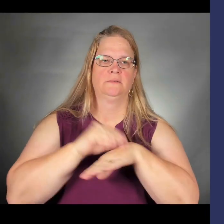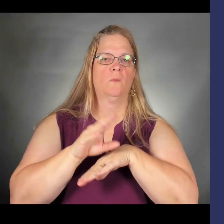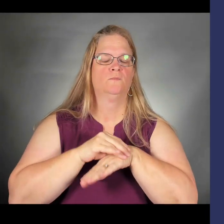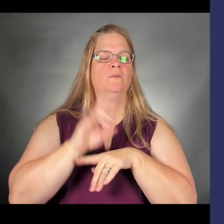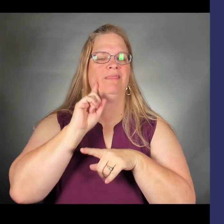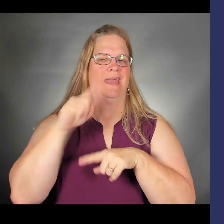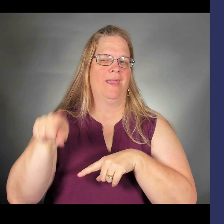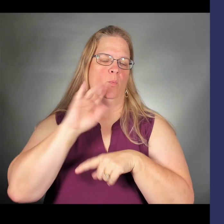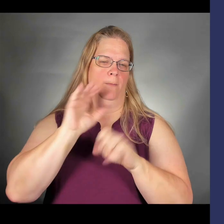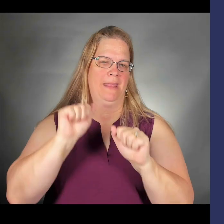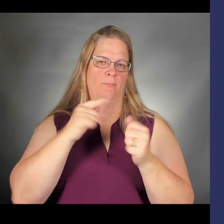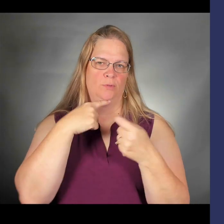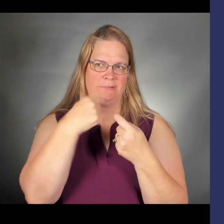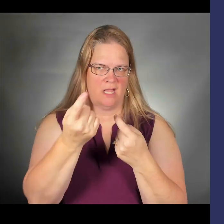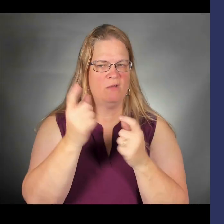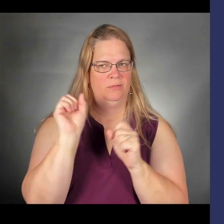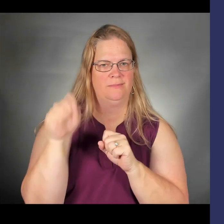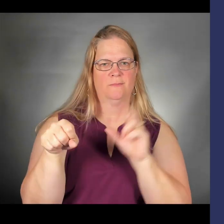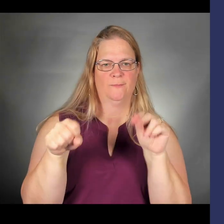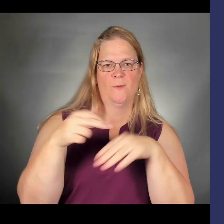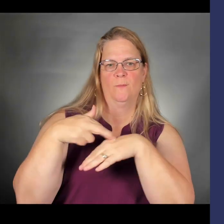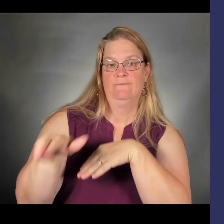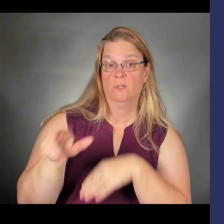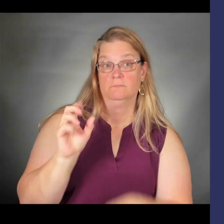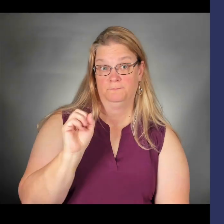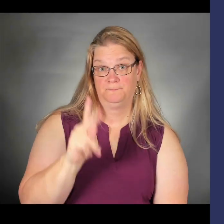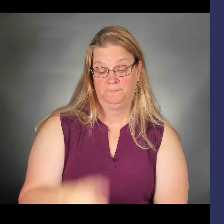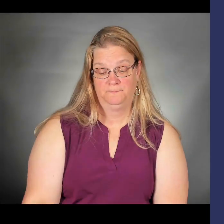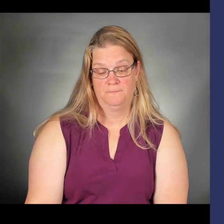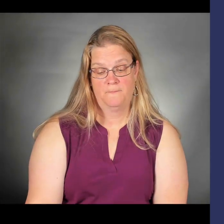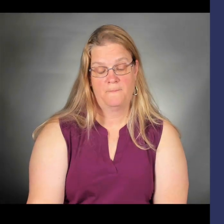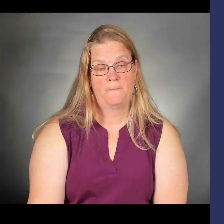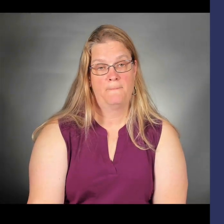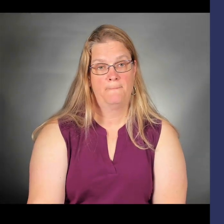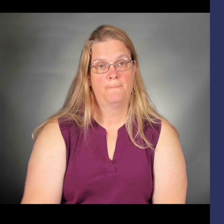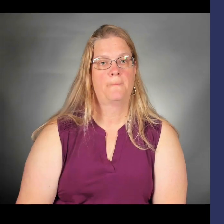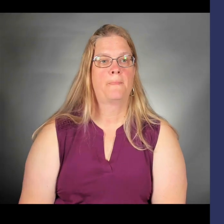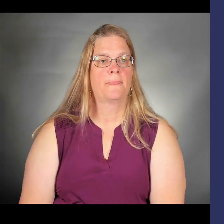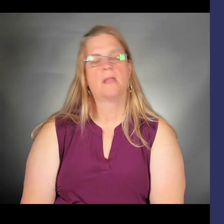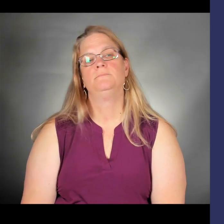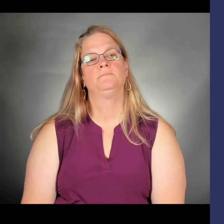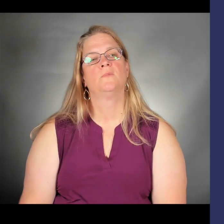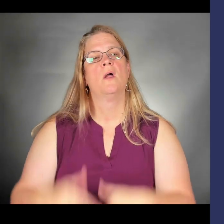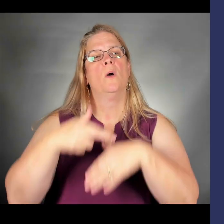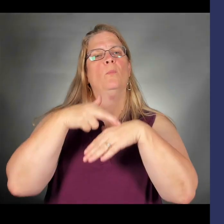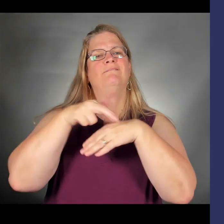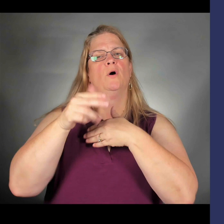When and down ask the counselors and they'd be able to tell you yes or no, if a referral is necessary.